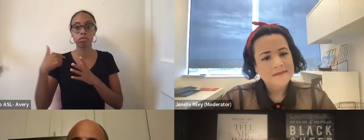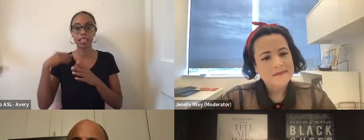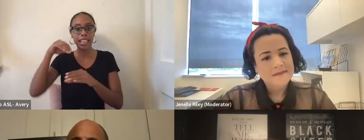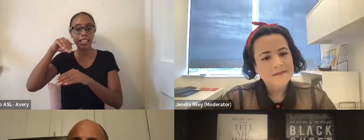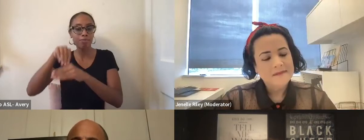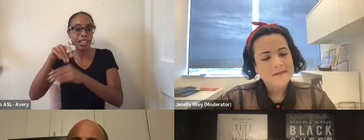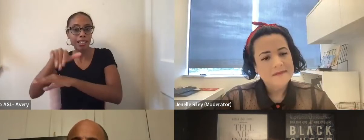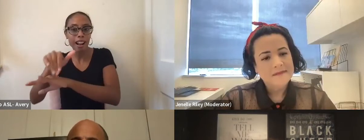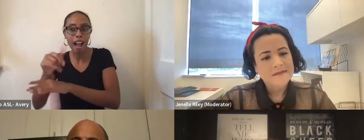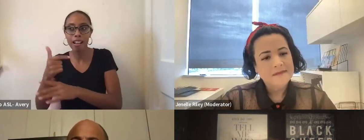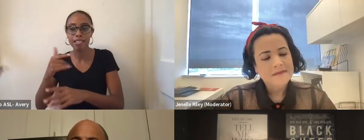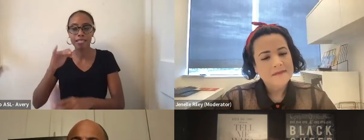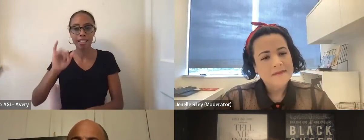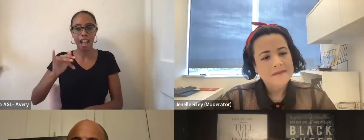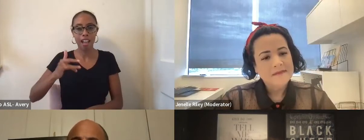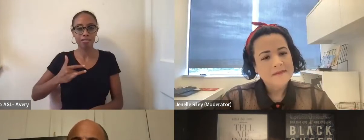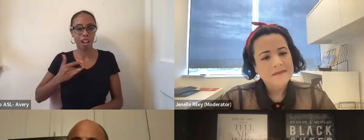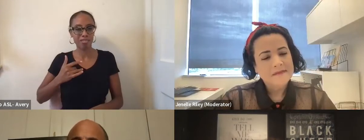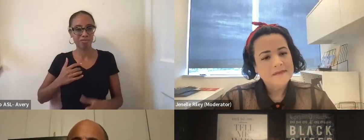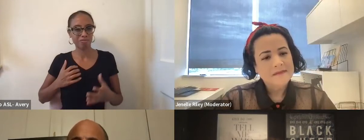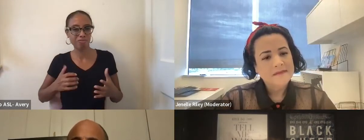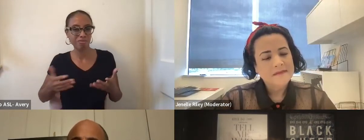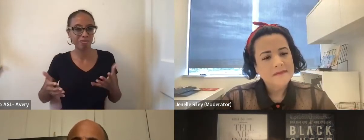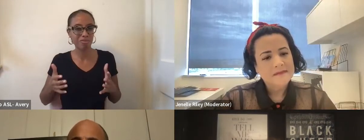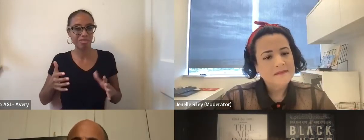do, which is we're not trying to give the viewer any privileged position.